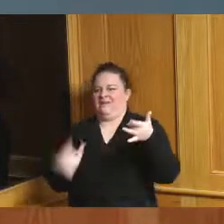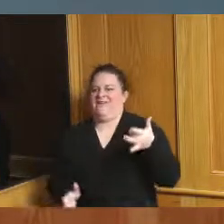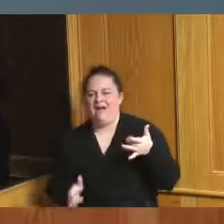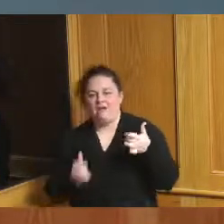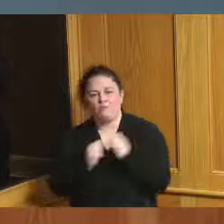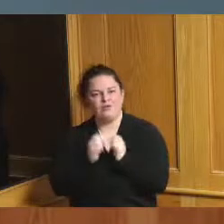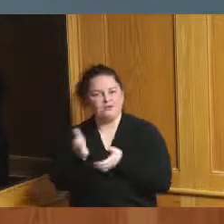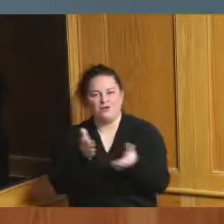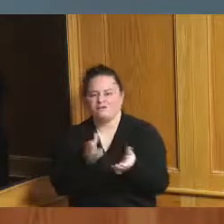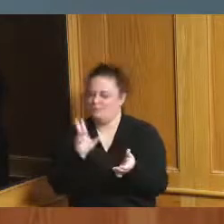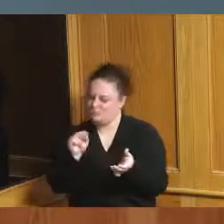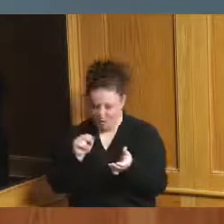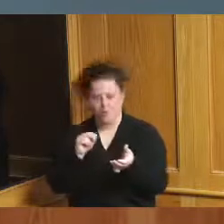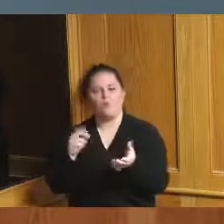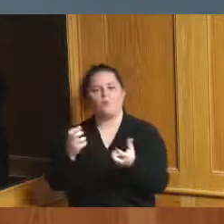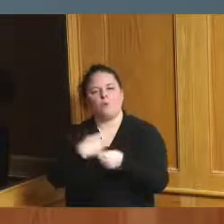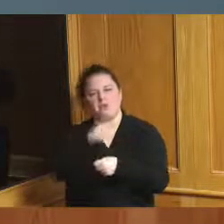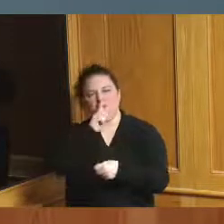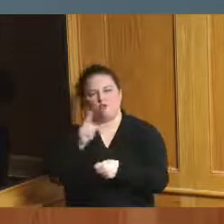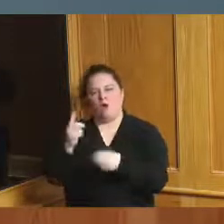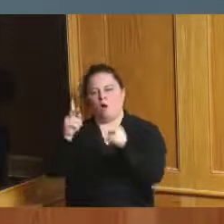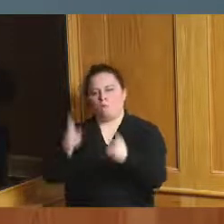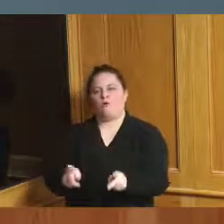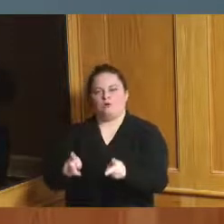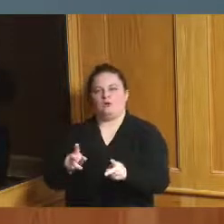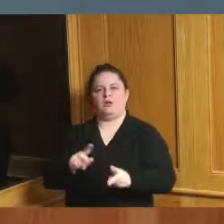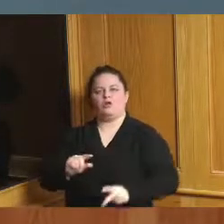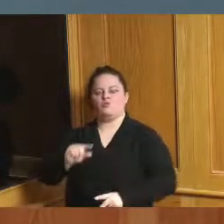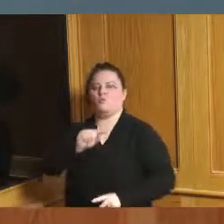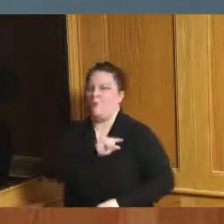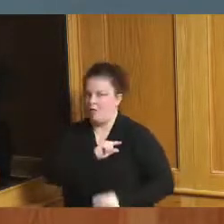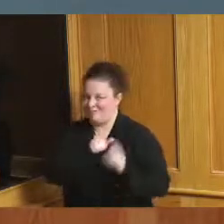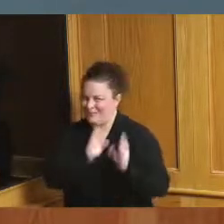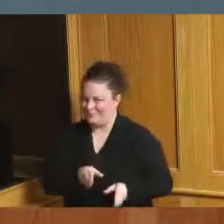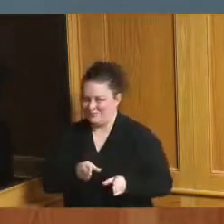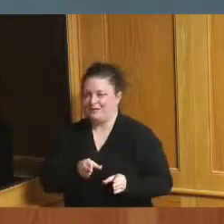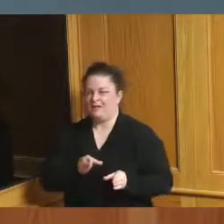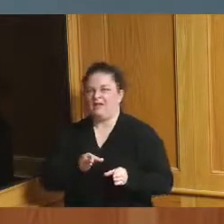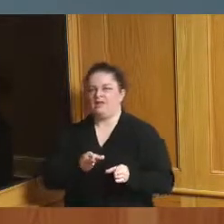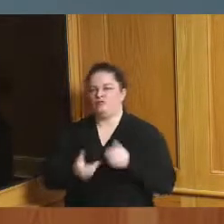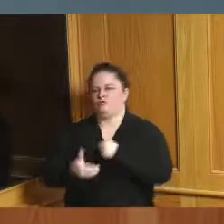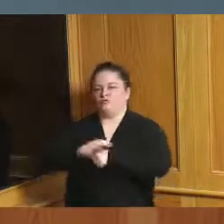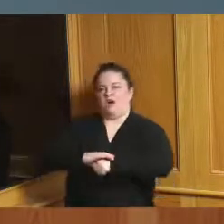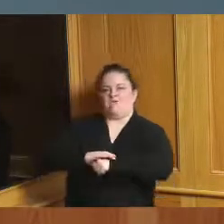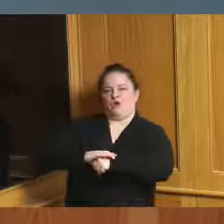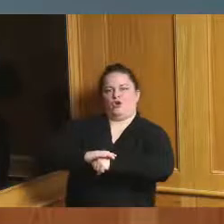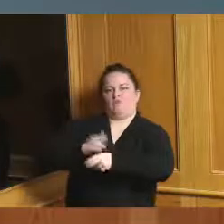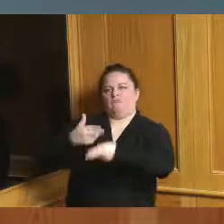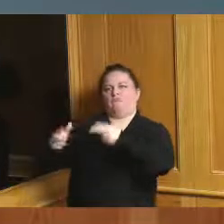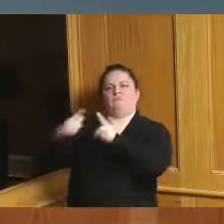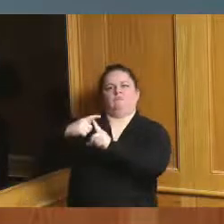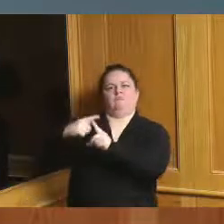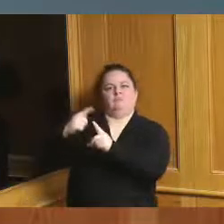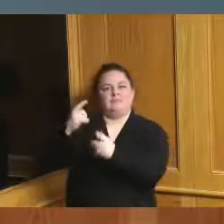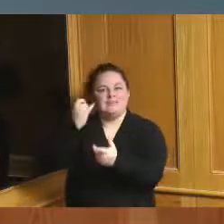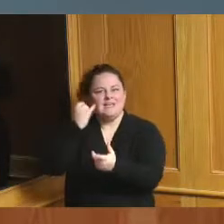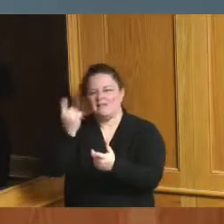be much better to have a very qualified person in that position in case something came up we